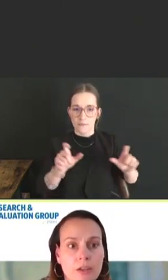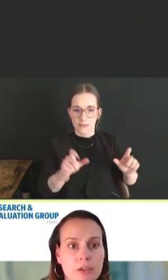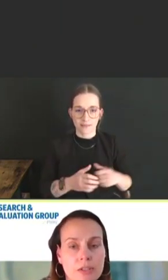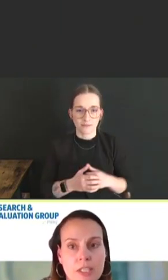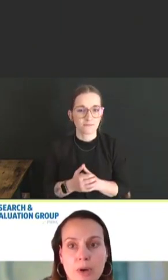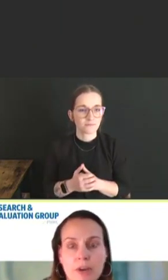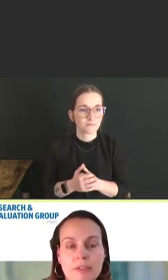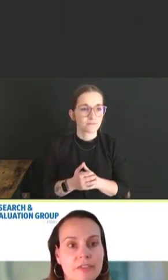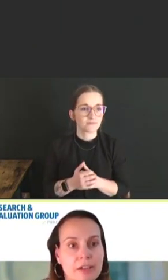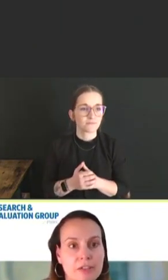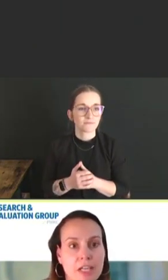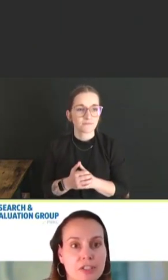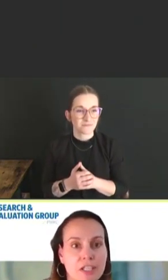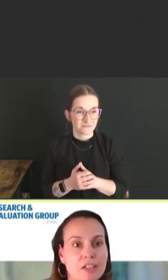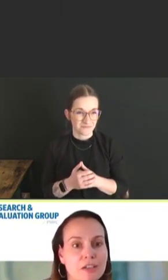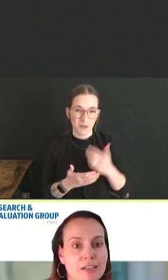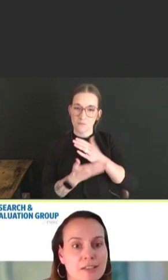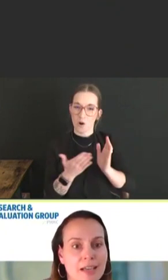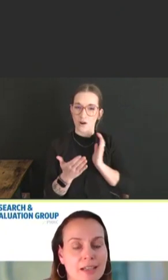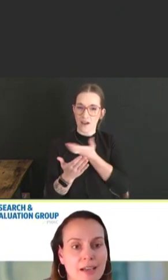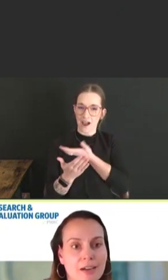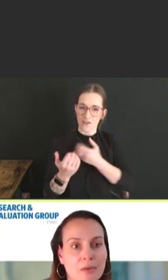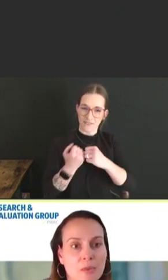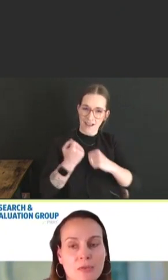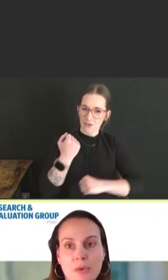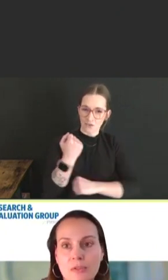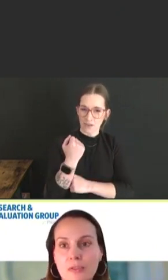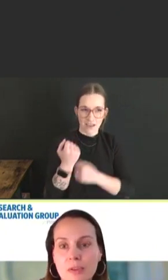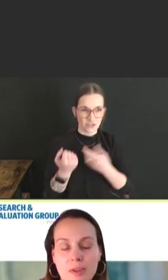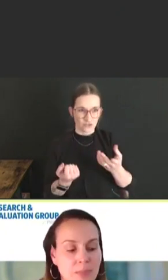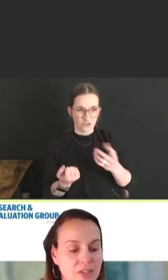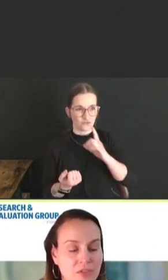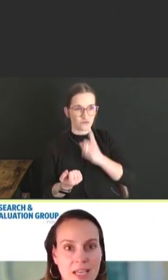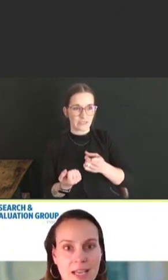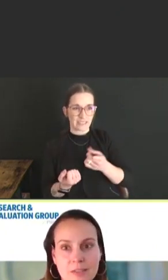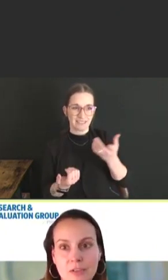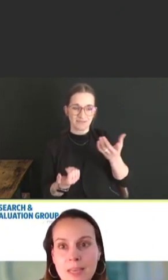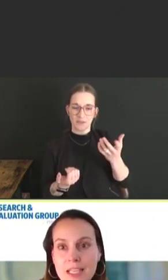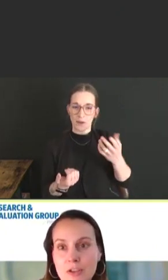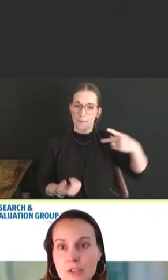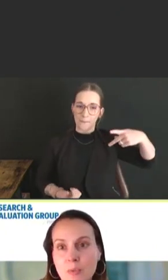you'll see part of our foundation here is that we've -- Pennsylvania has, for many years, been